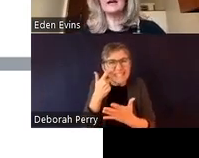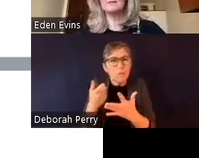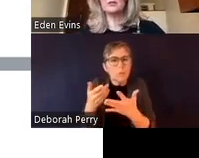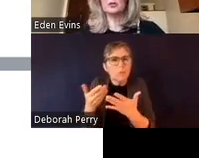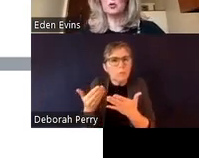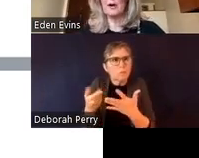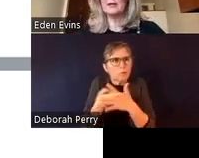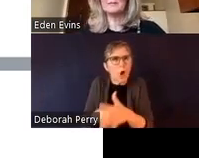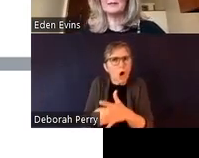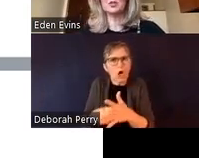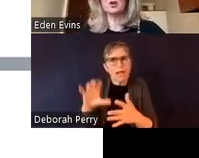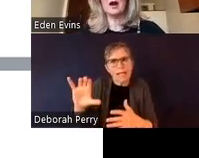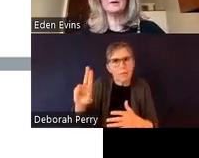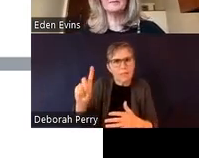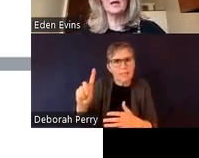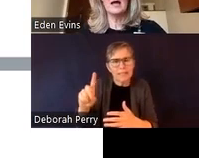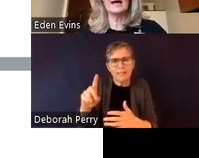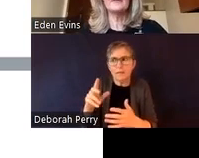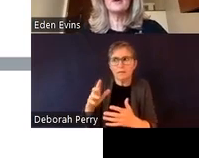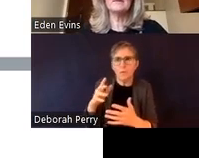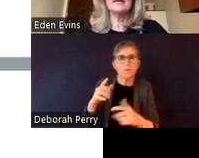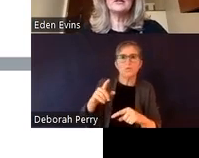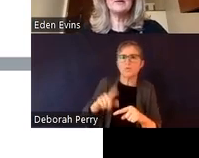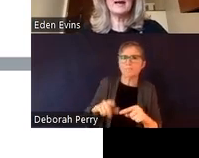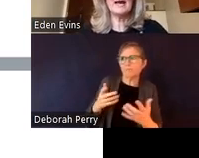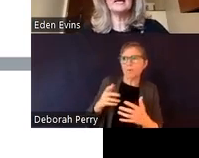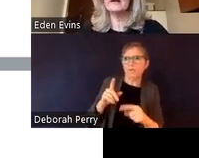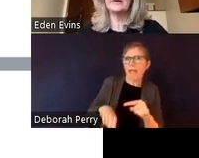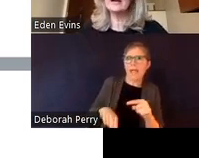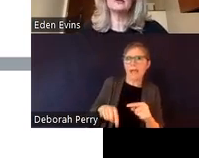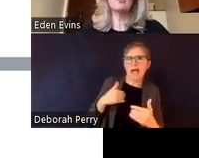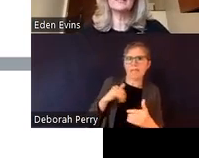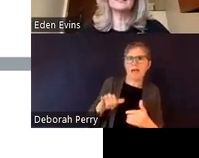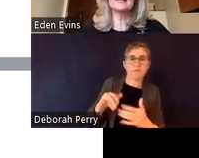cannabis use disorder and come in this trial and if you came in and you had pain - not a low-risk